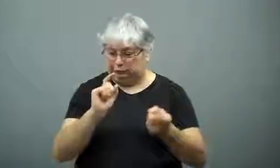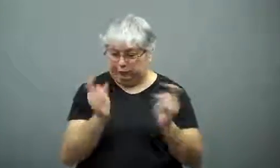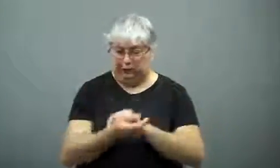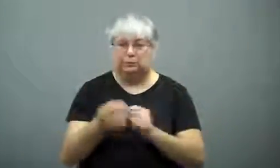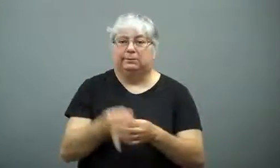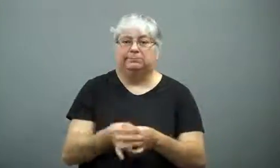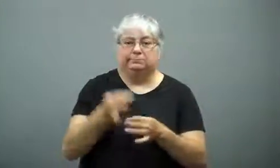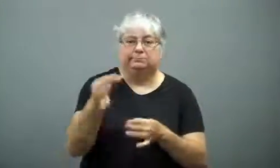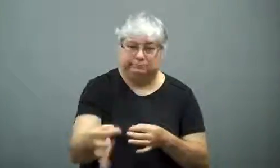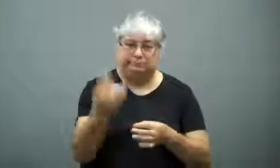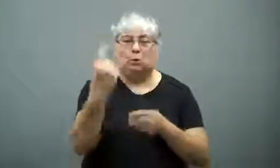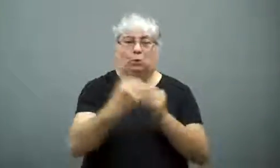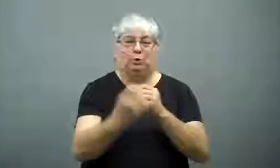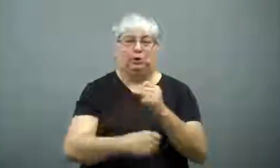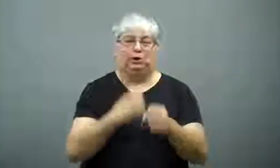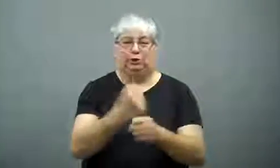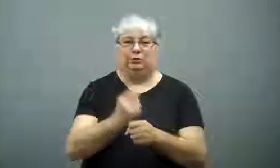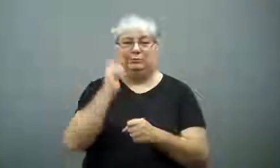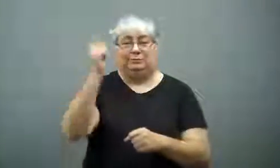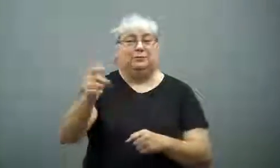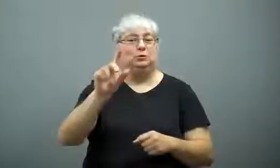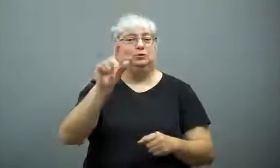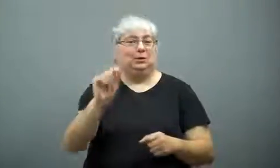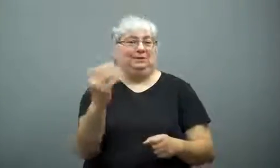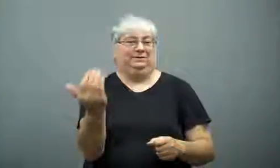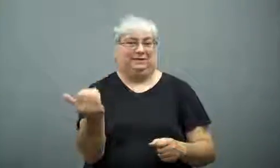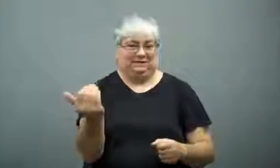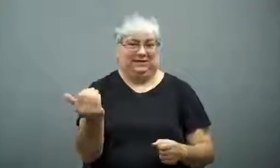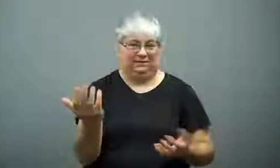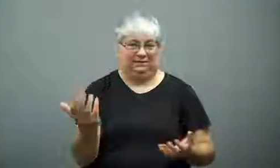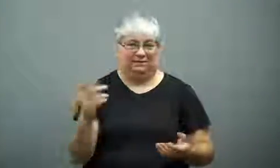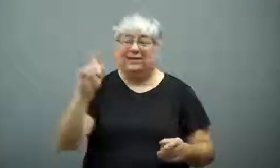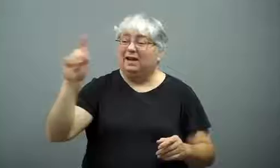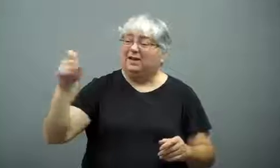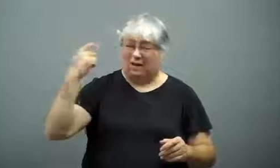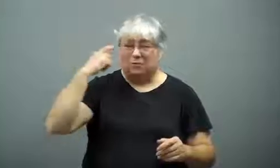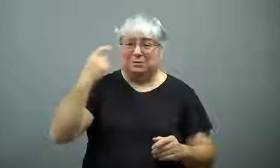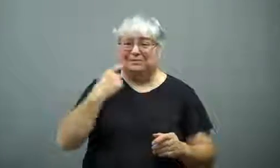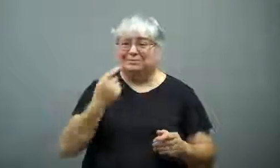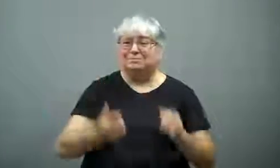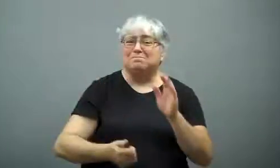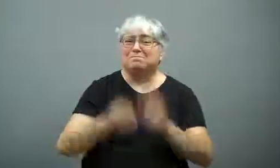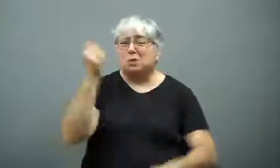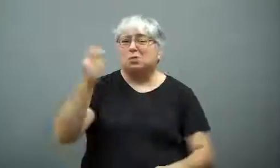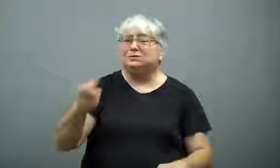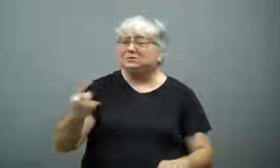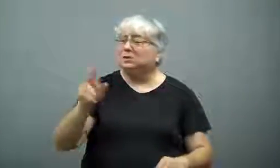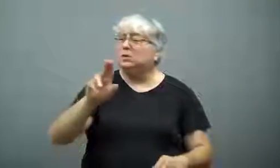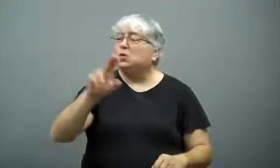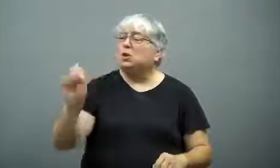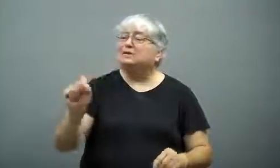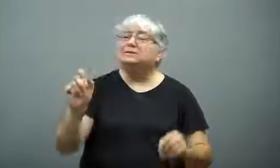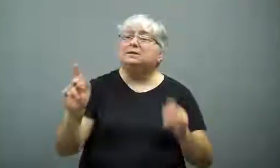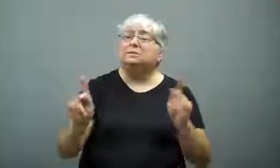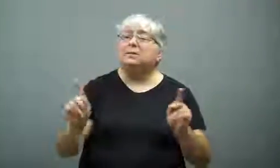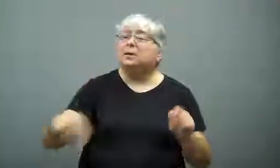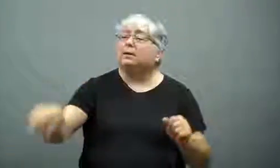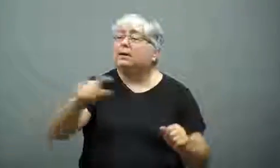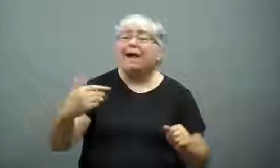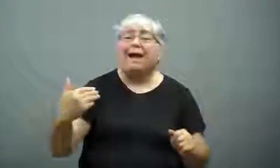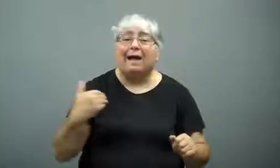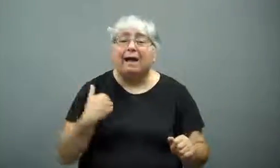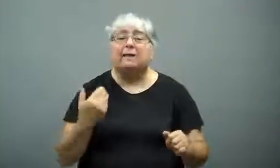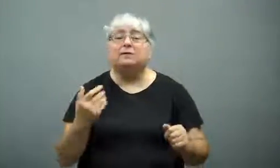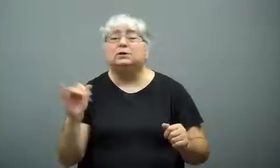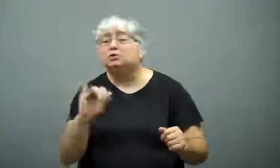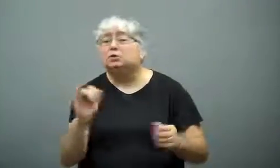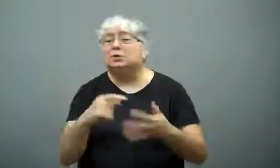and changed the deadline to 2015.